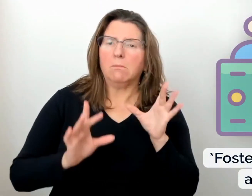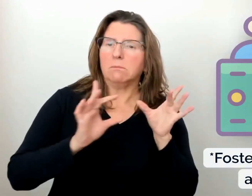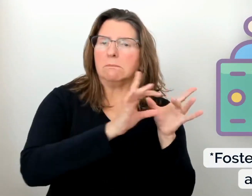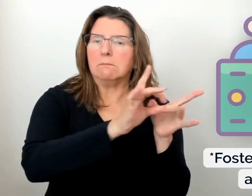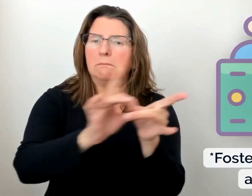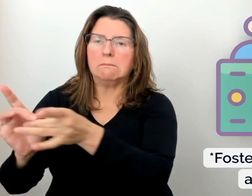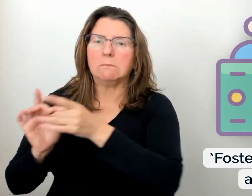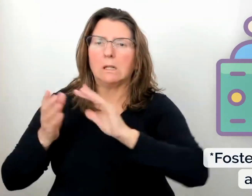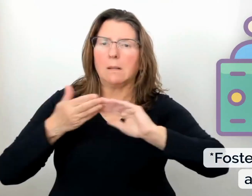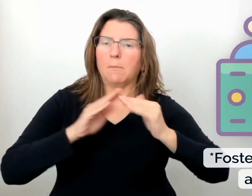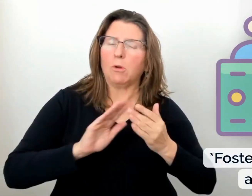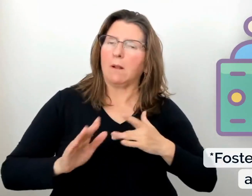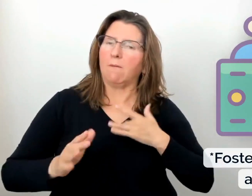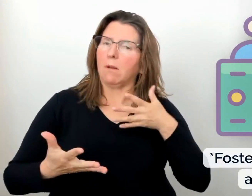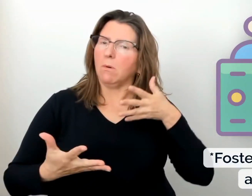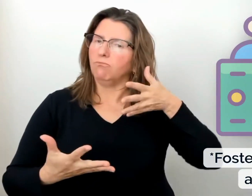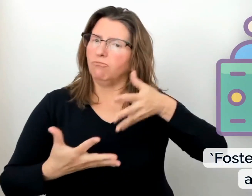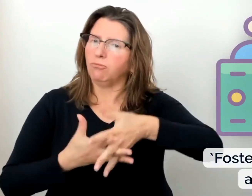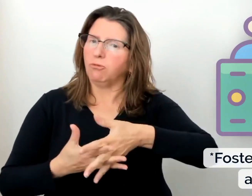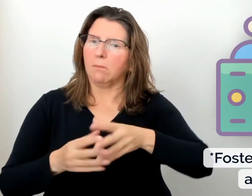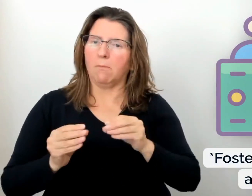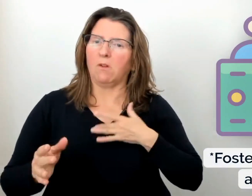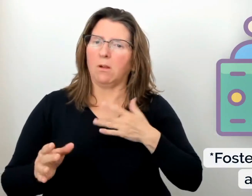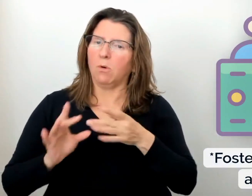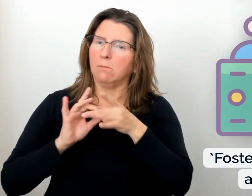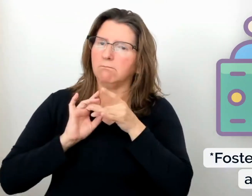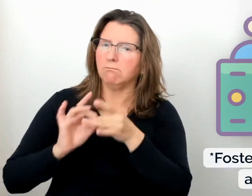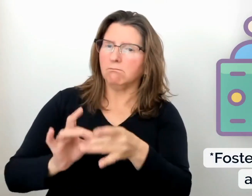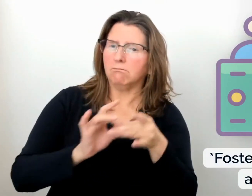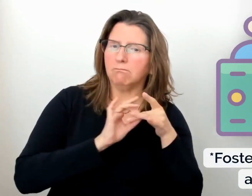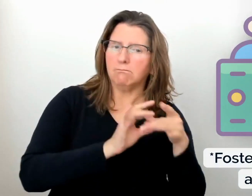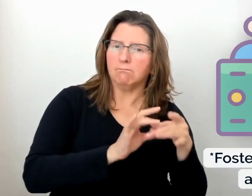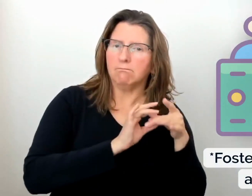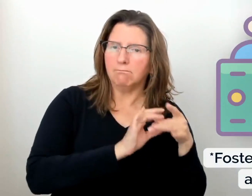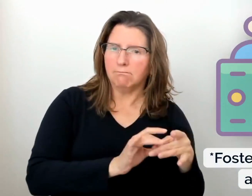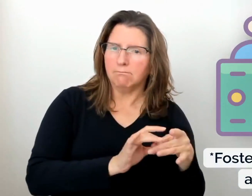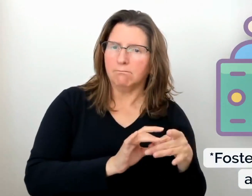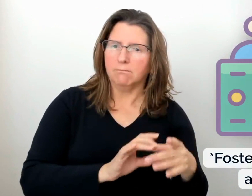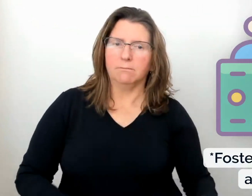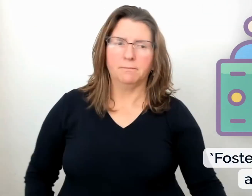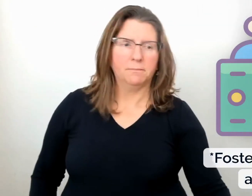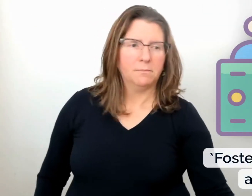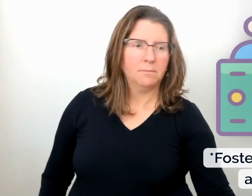feel a sense of community, they are more likely to be motivated to learn alongside their peers.